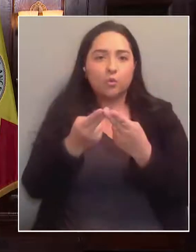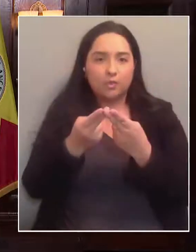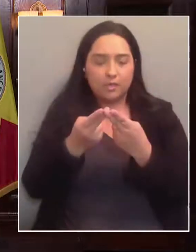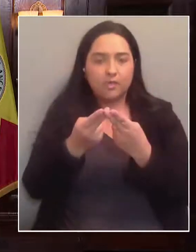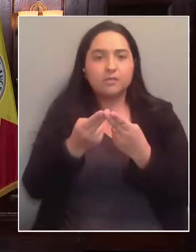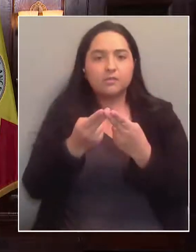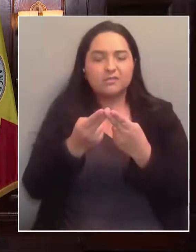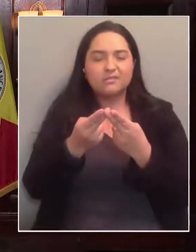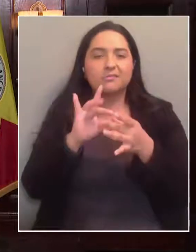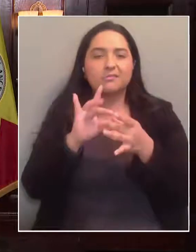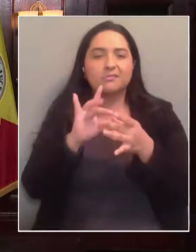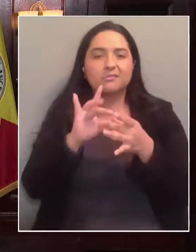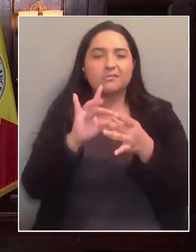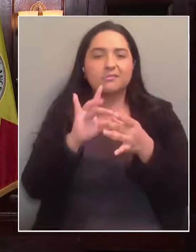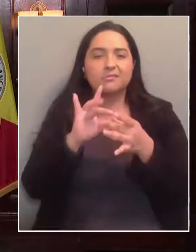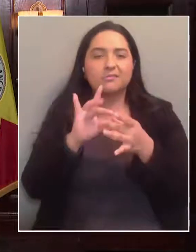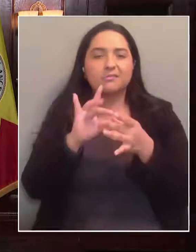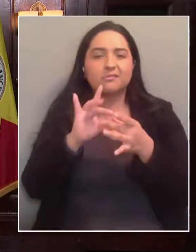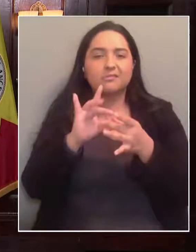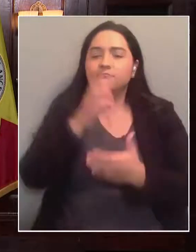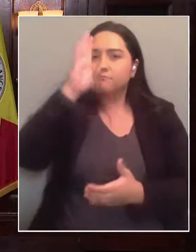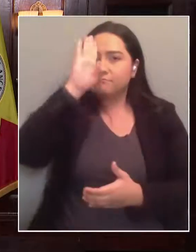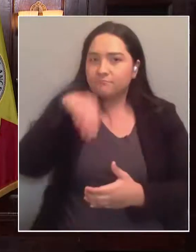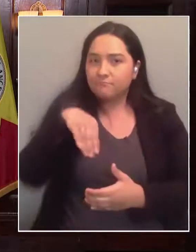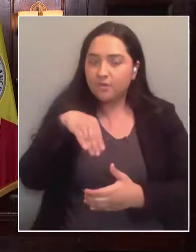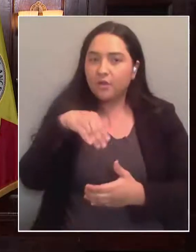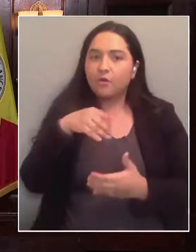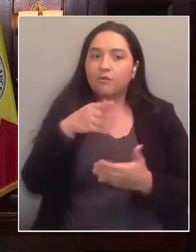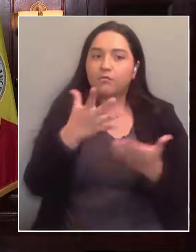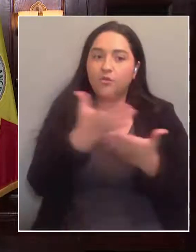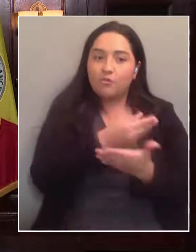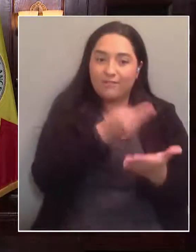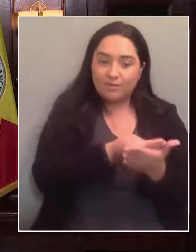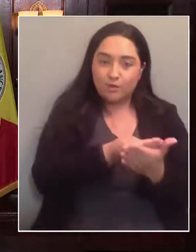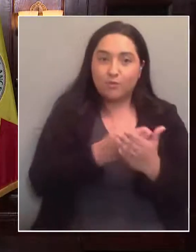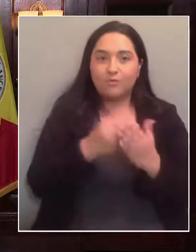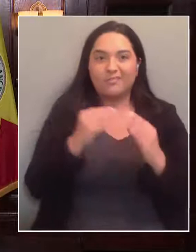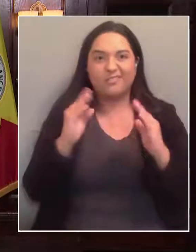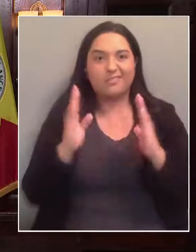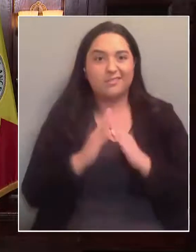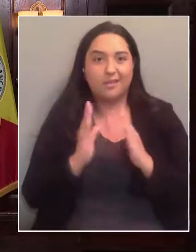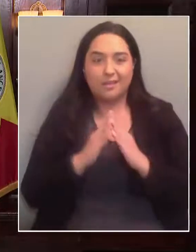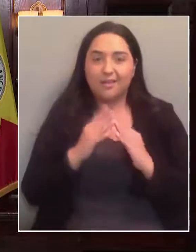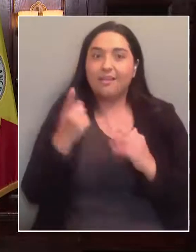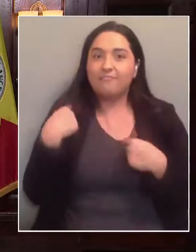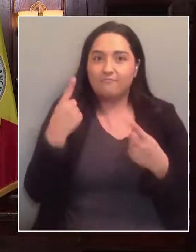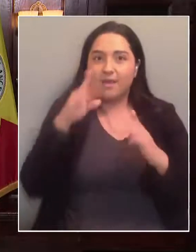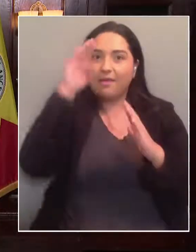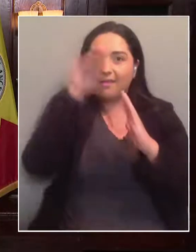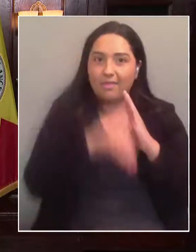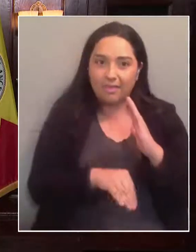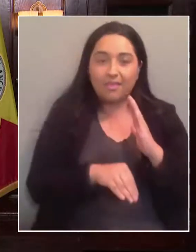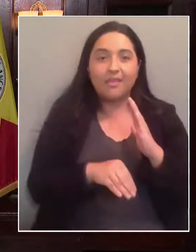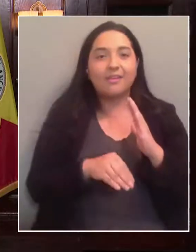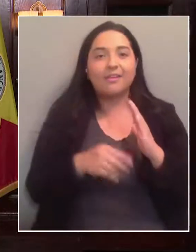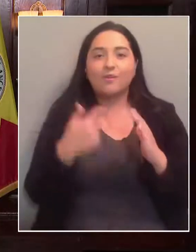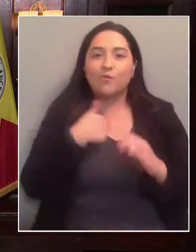UP THE ECONOMY. WE KNOW REVENUES ARE DPOUN SIGNIFICANTLY AND WILL NOT